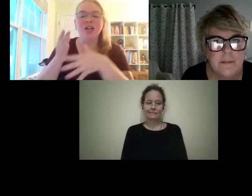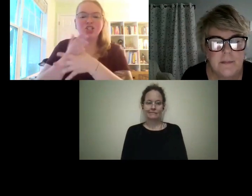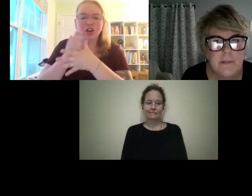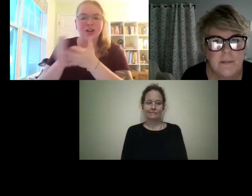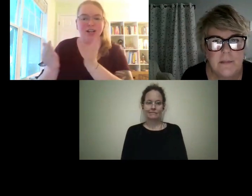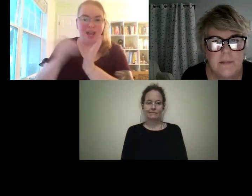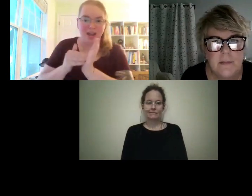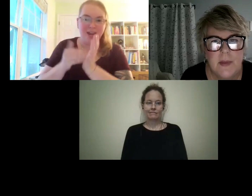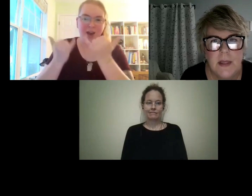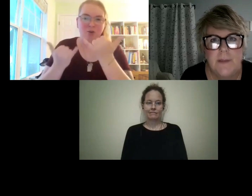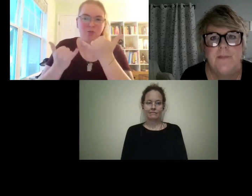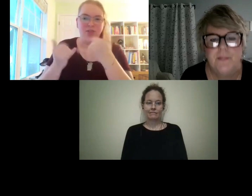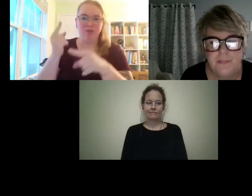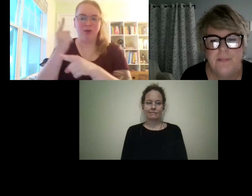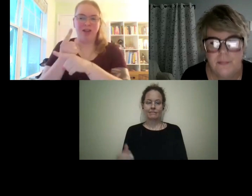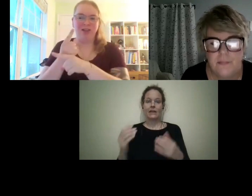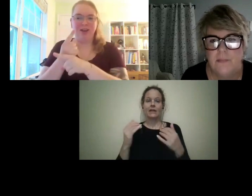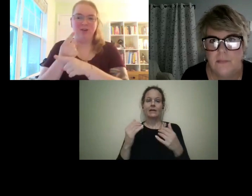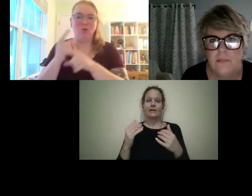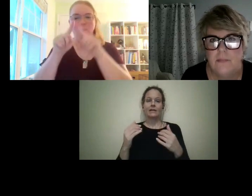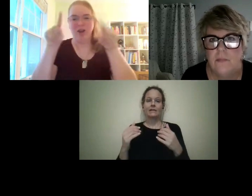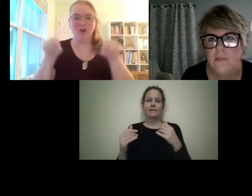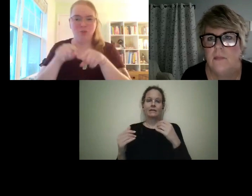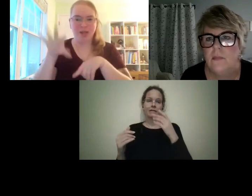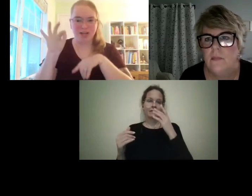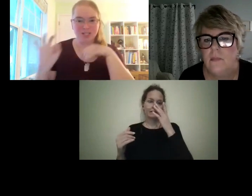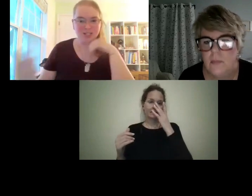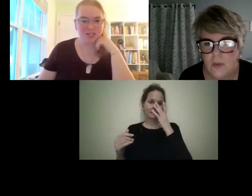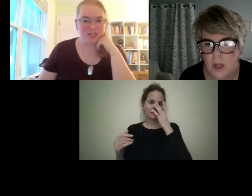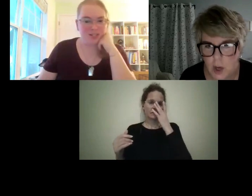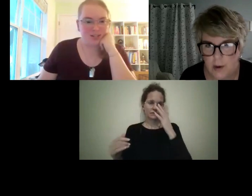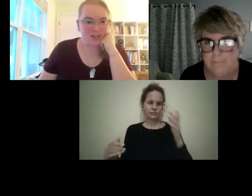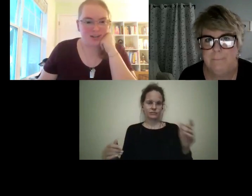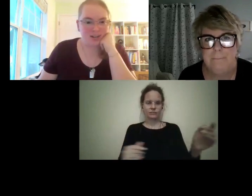Yeah, try to share it again now with the right window picked.